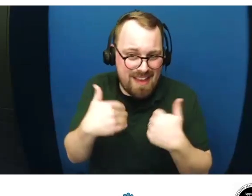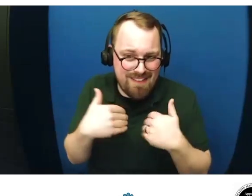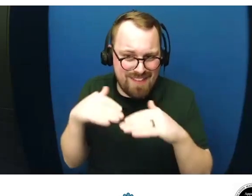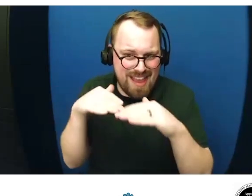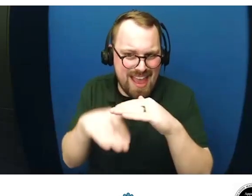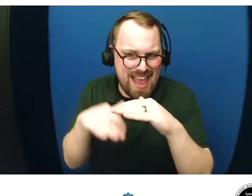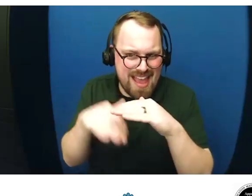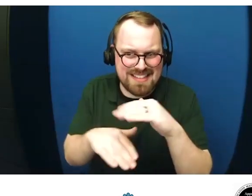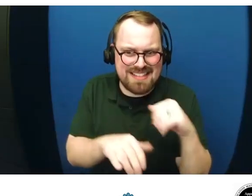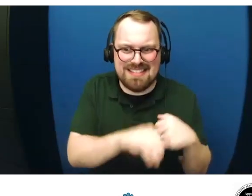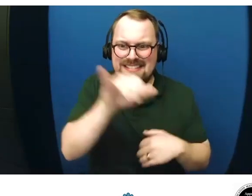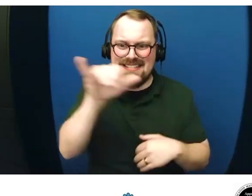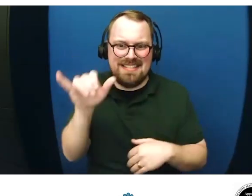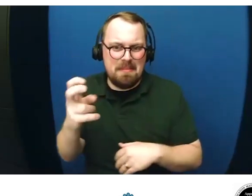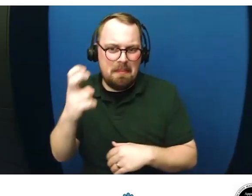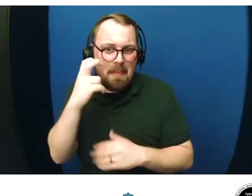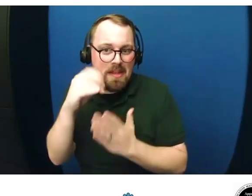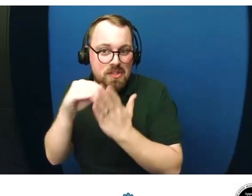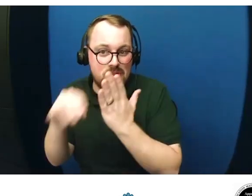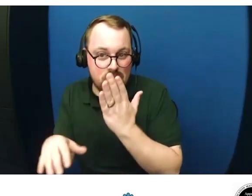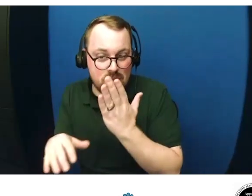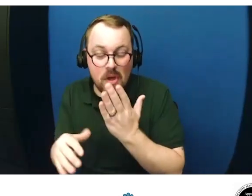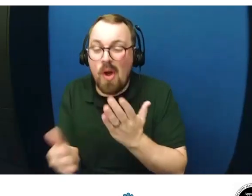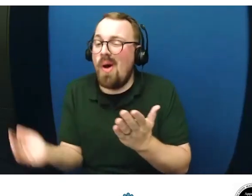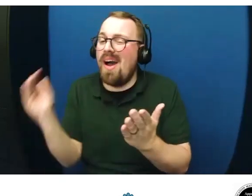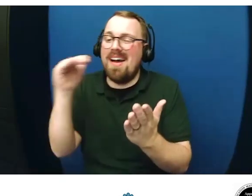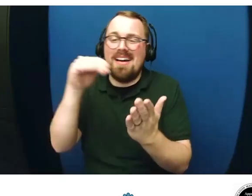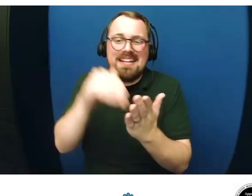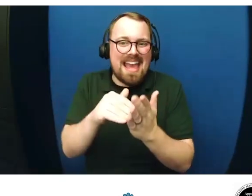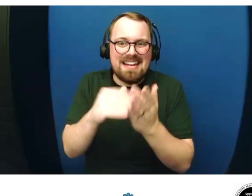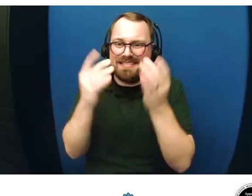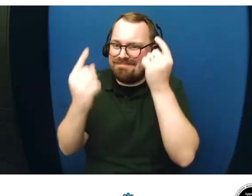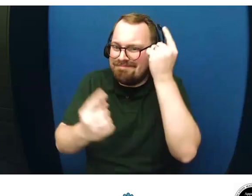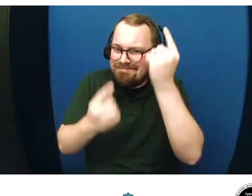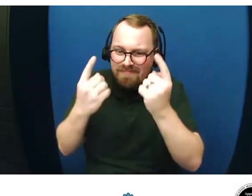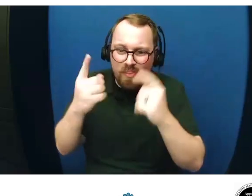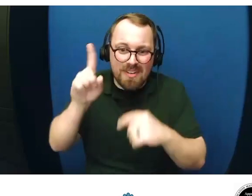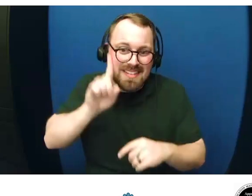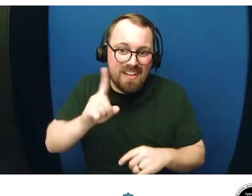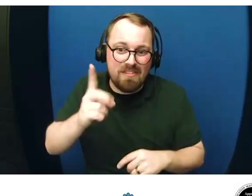information in the same way. So again, it's just something to consider, something for the